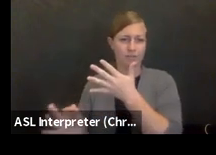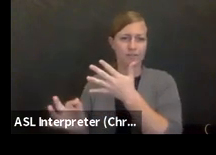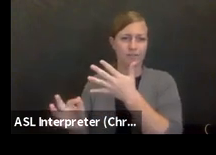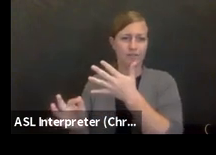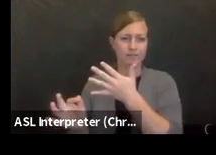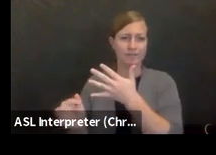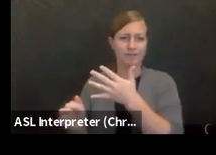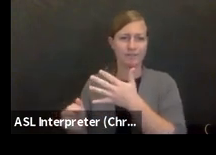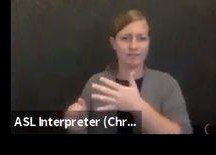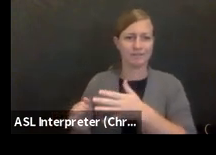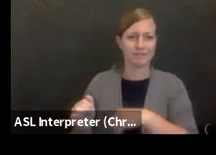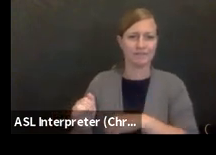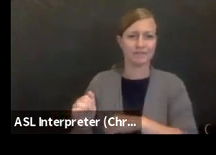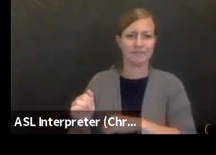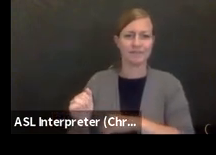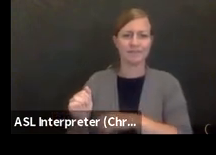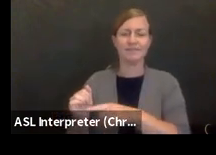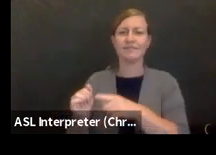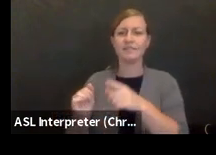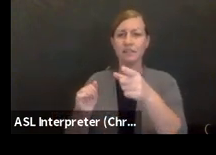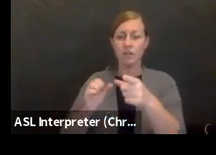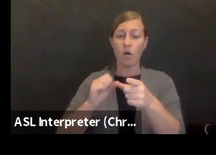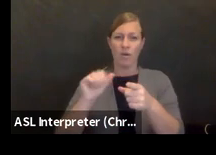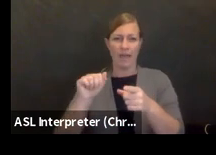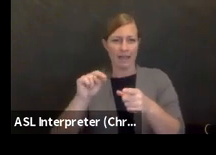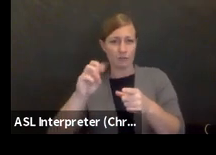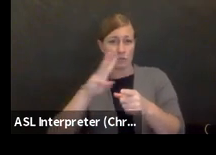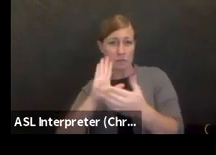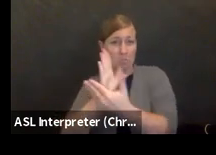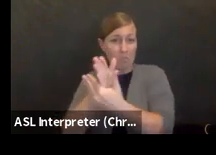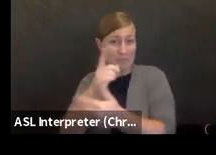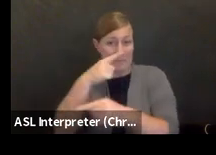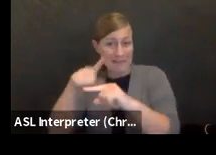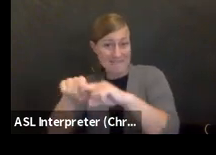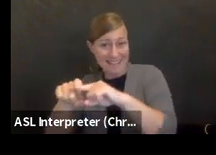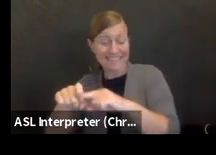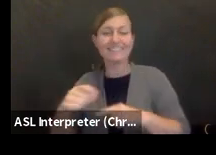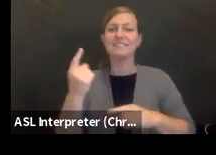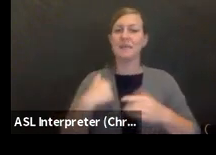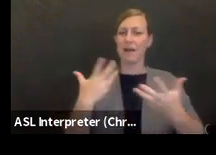ESD 113 - Andrew Hickman: With district important cause ESD 113 - Andrew Hickman: What I would like to simply addresses a few things.